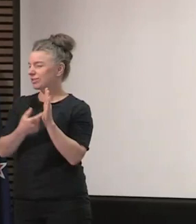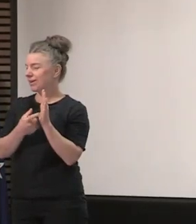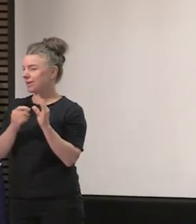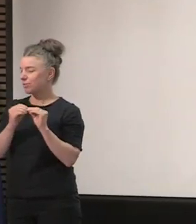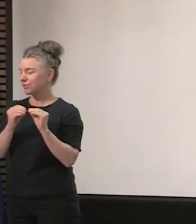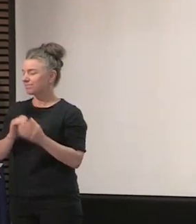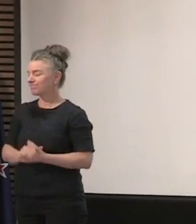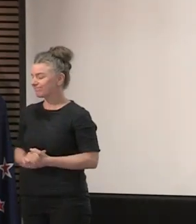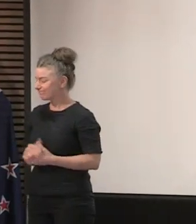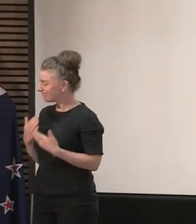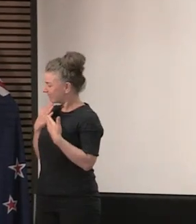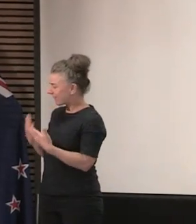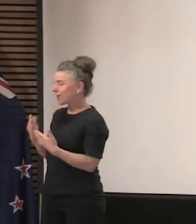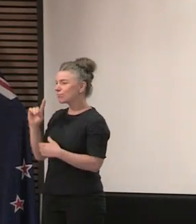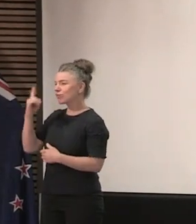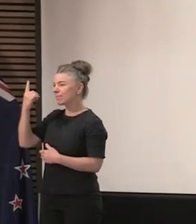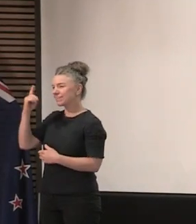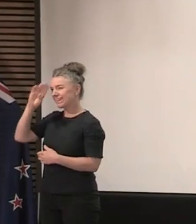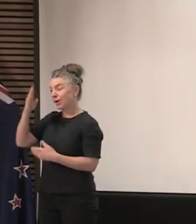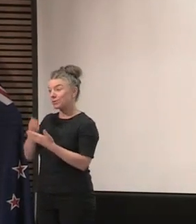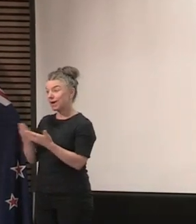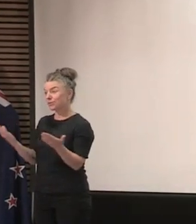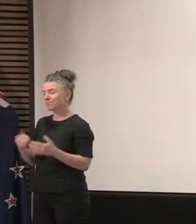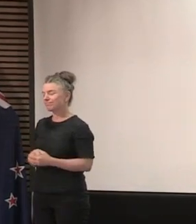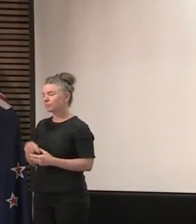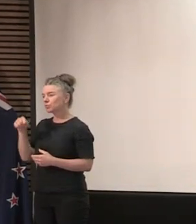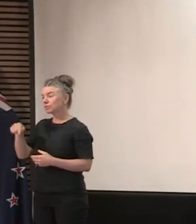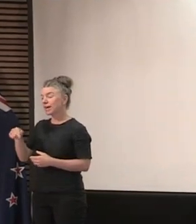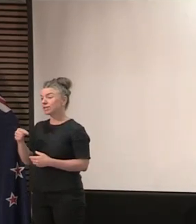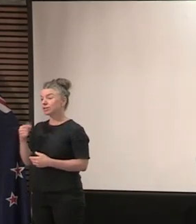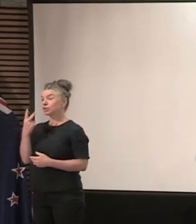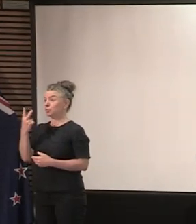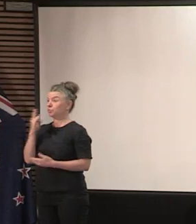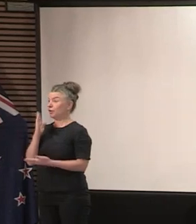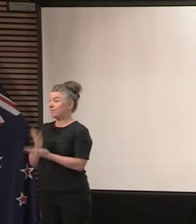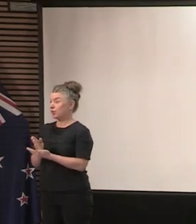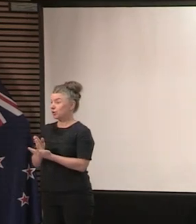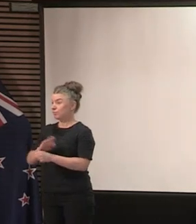katoa. It we will start as usual with Dr Bloomfield. Thank